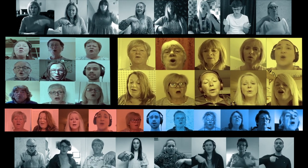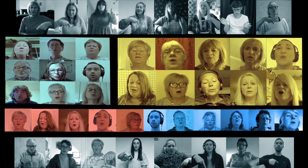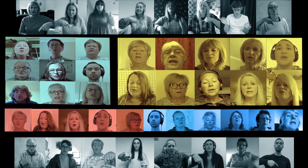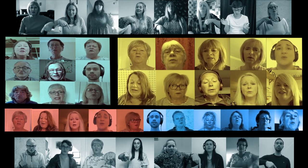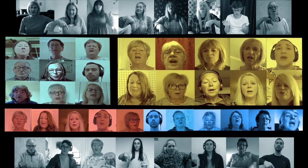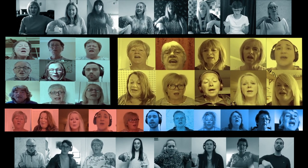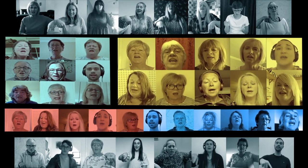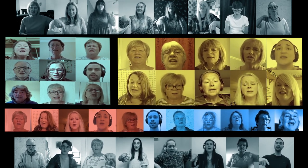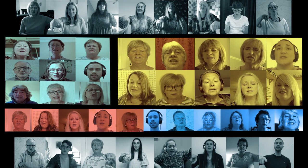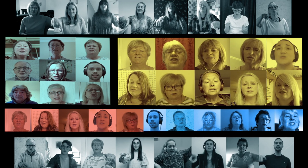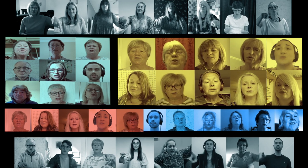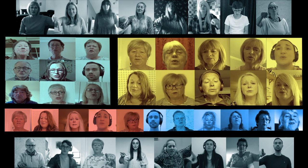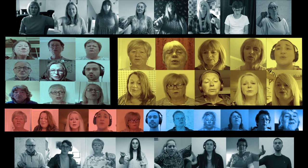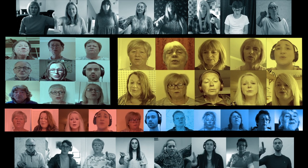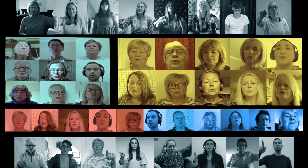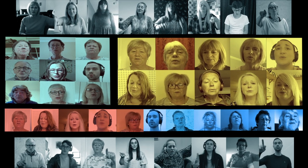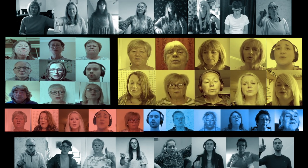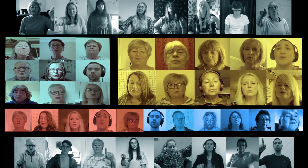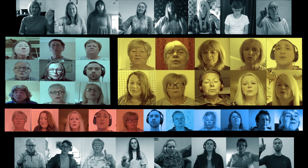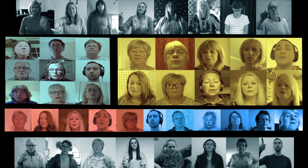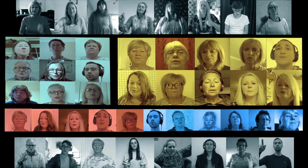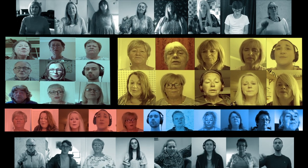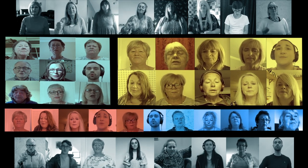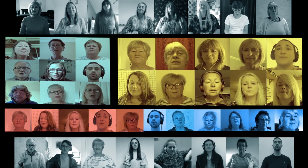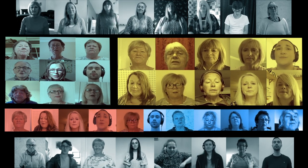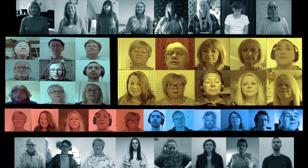The only way is through